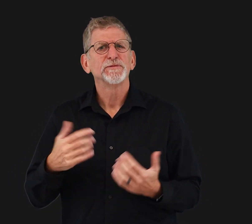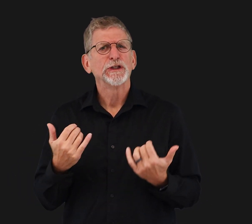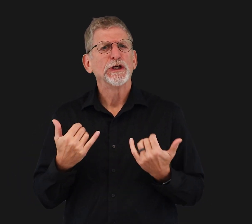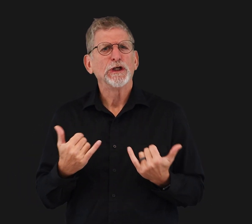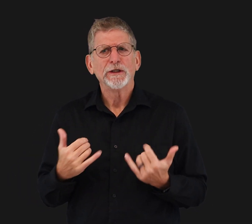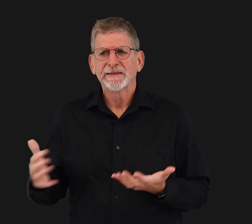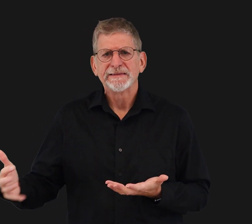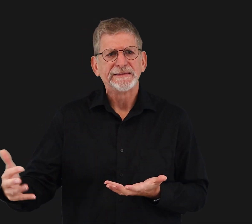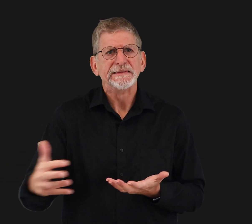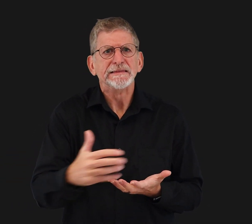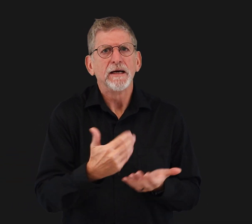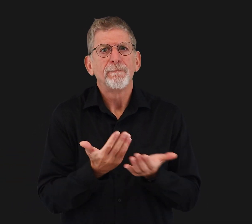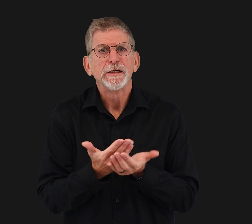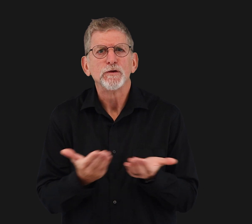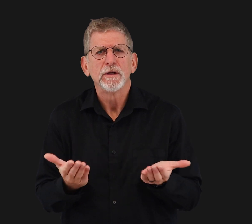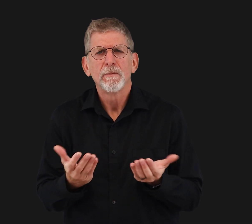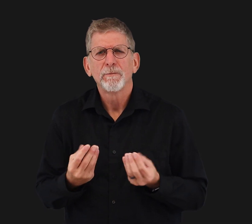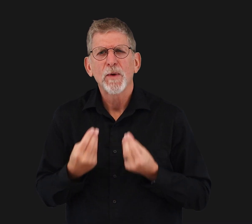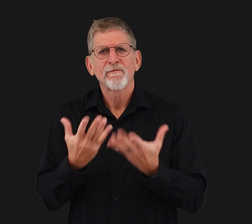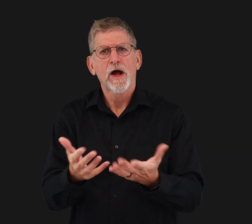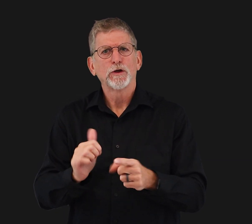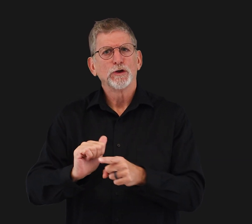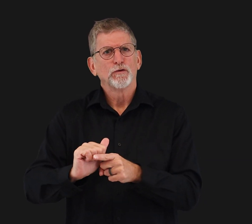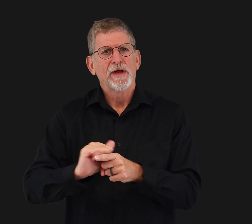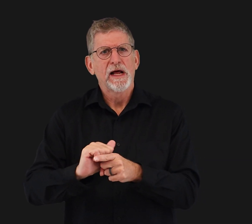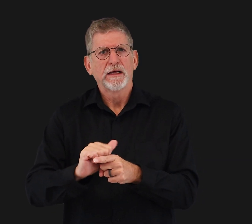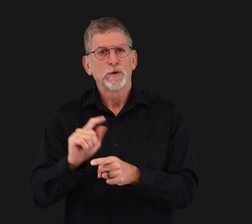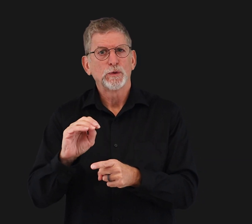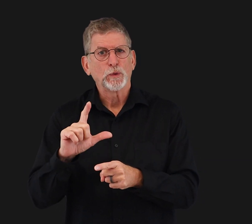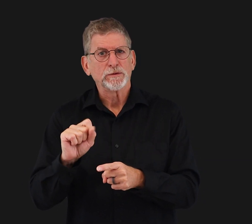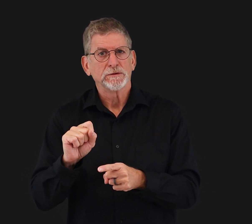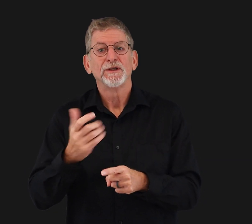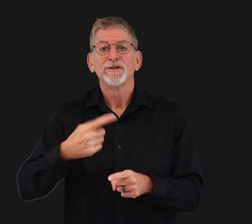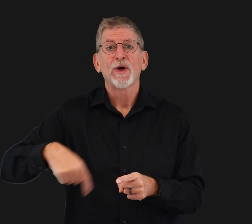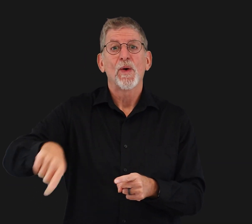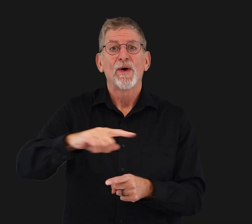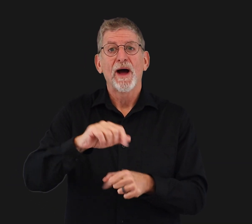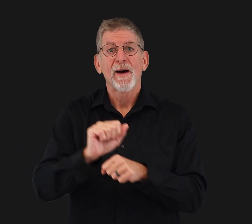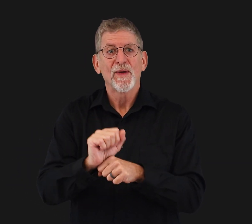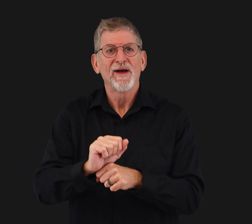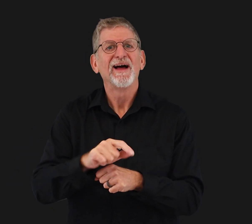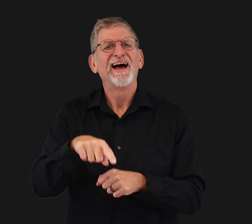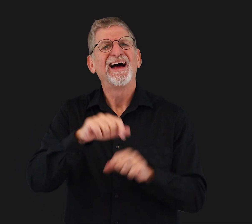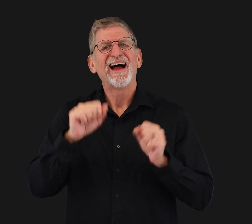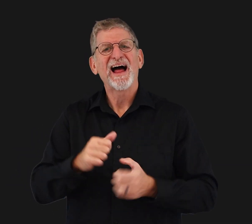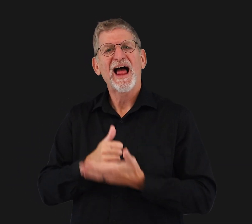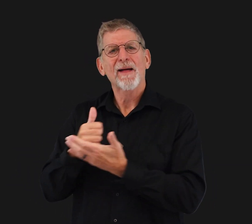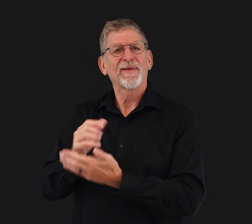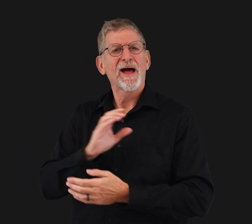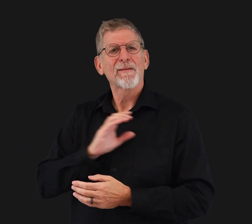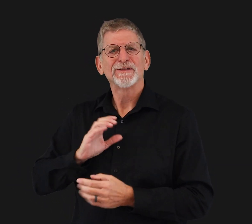• We are currently gathering materials to provide training and tools to employees so they can help the Commission